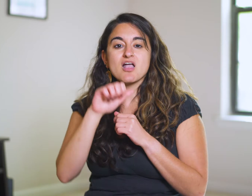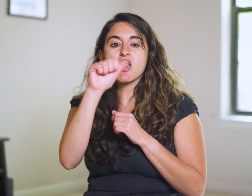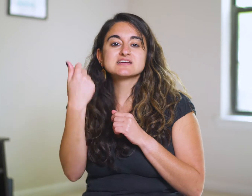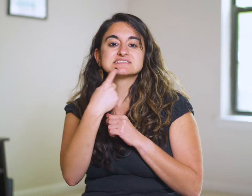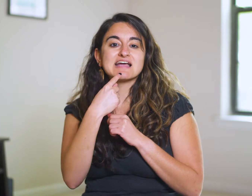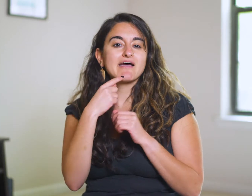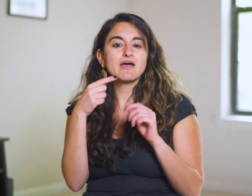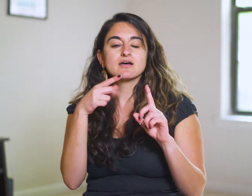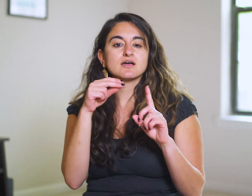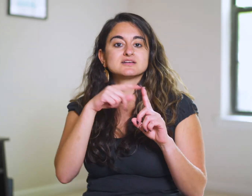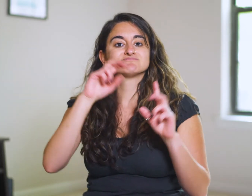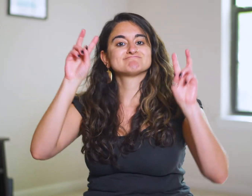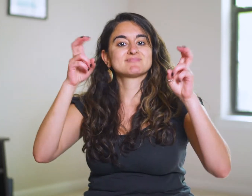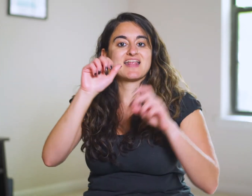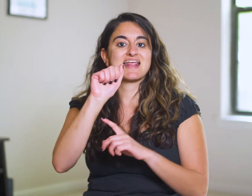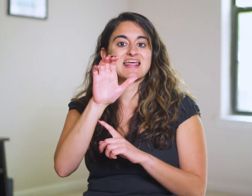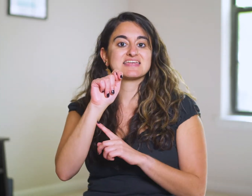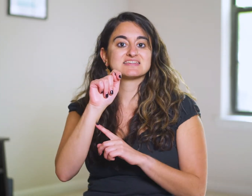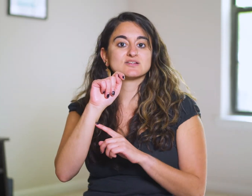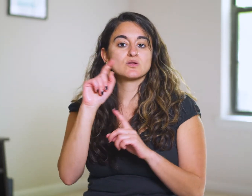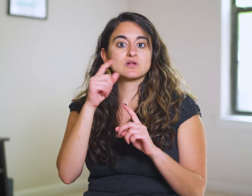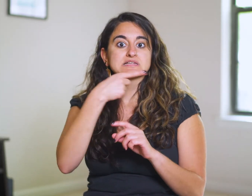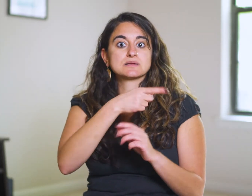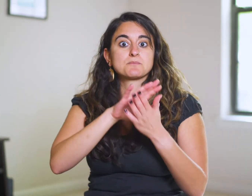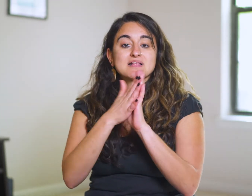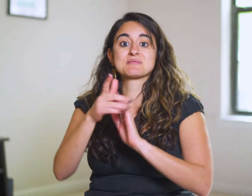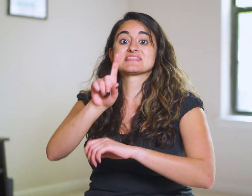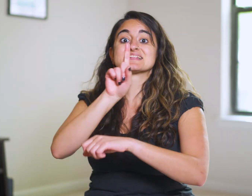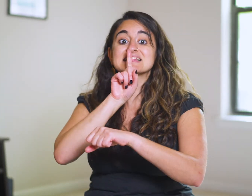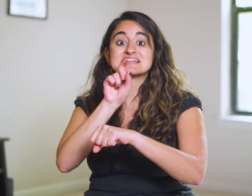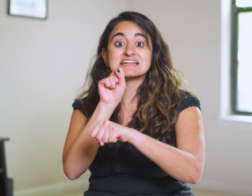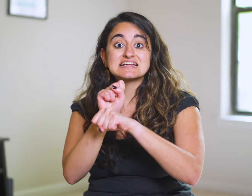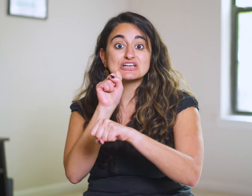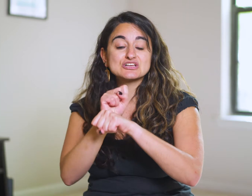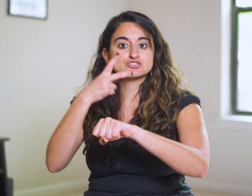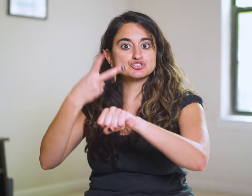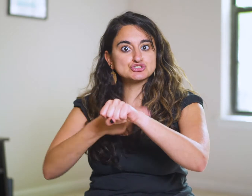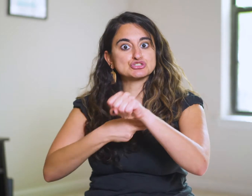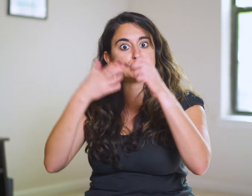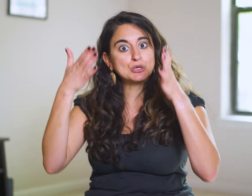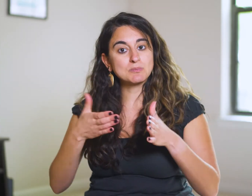Others say it’s a sign-act, where he becomes the literal shepherd